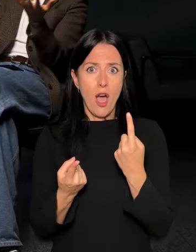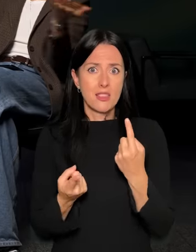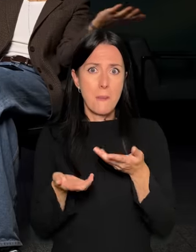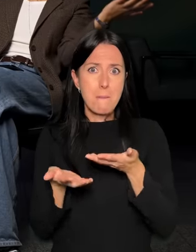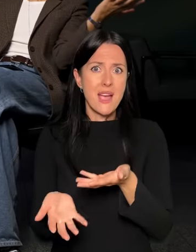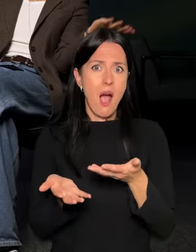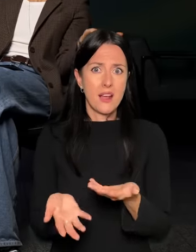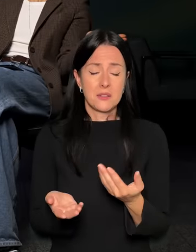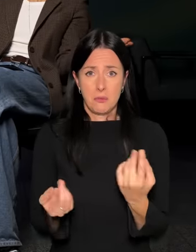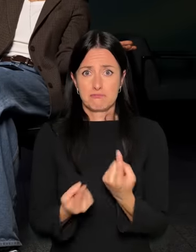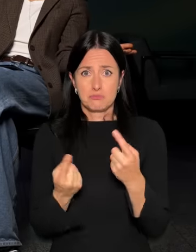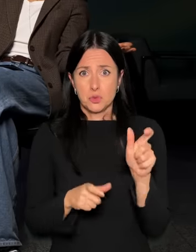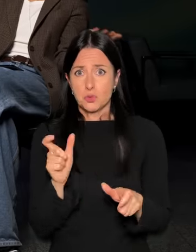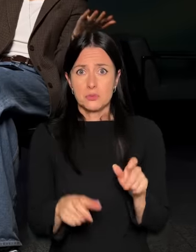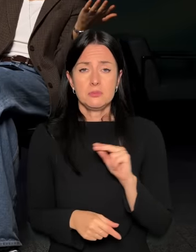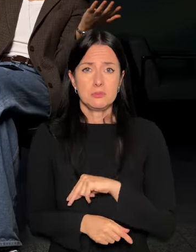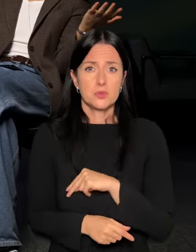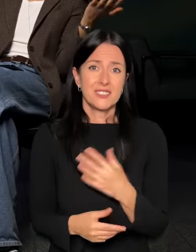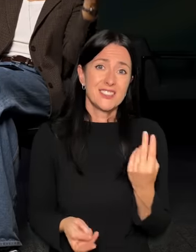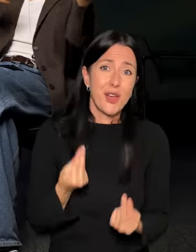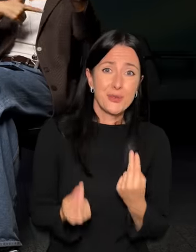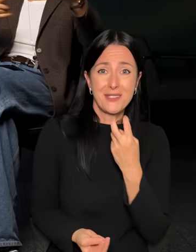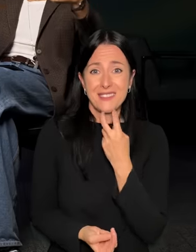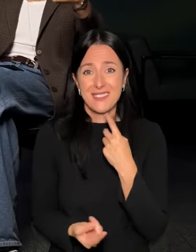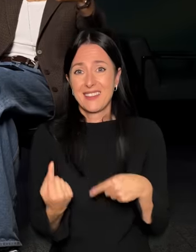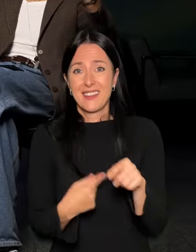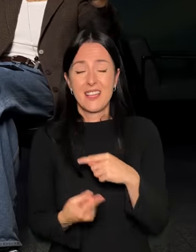where regular people work, joking with each other.